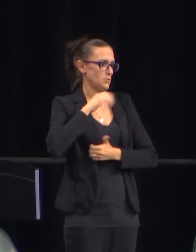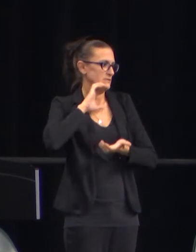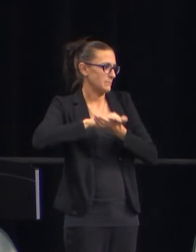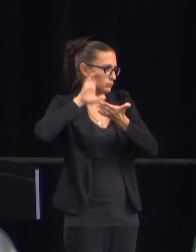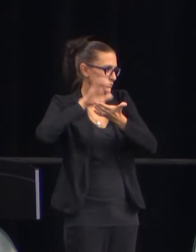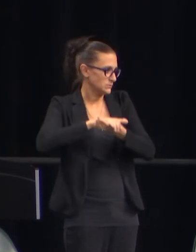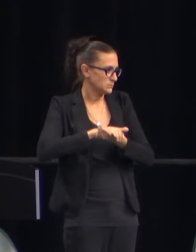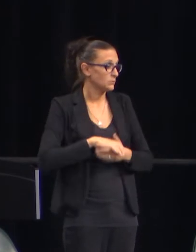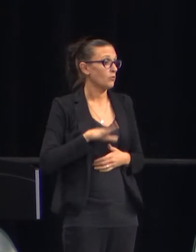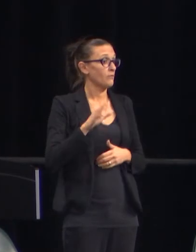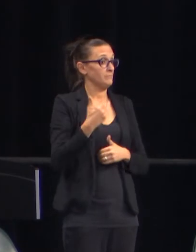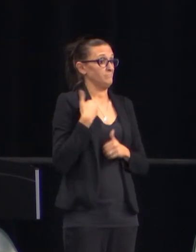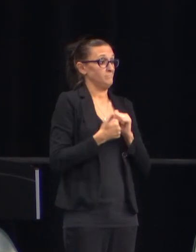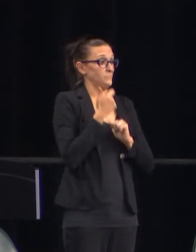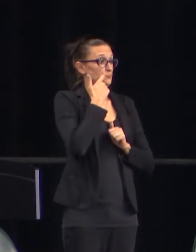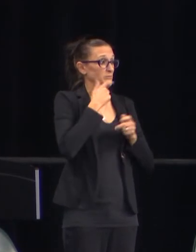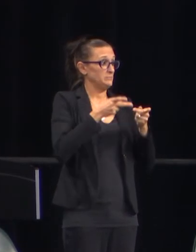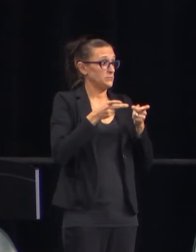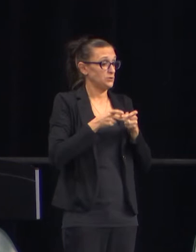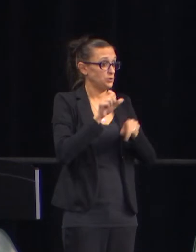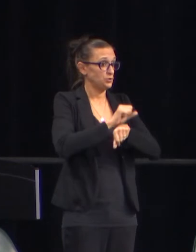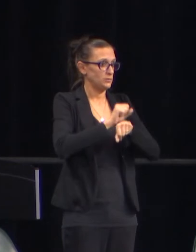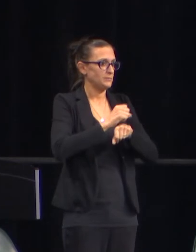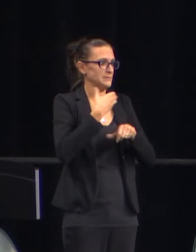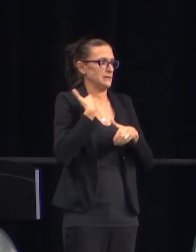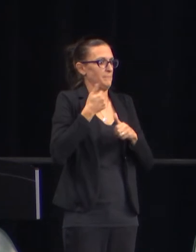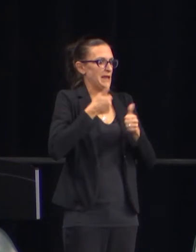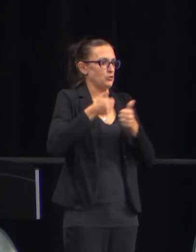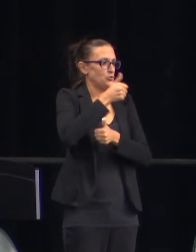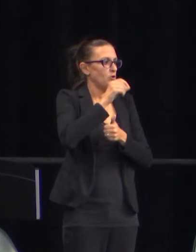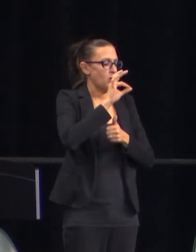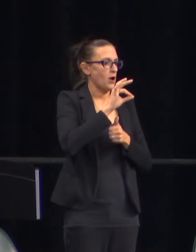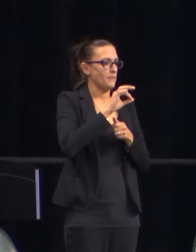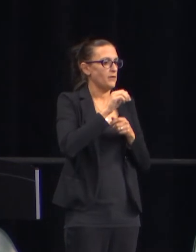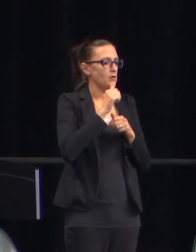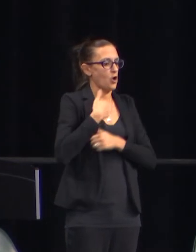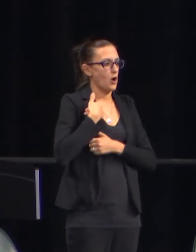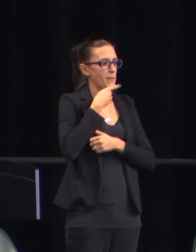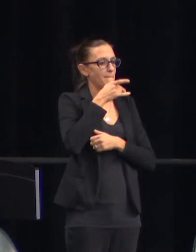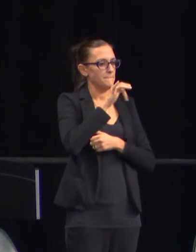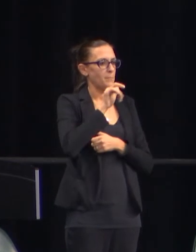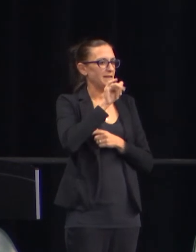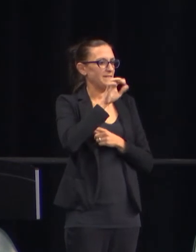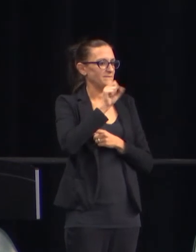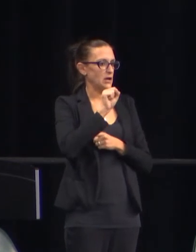Her last position was as the commander of an Army public affairs unit in San Antonio.